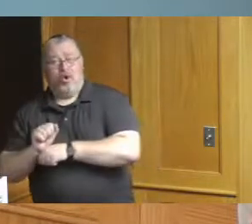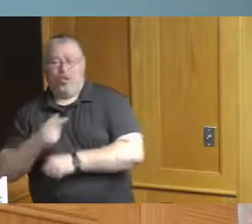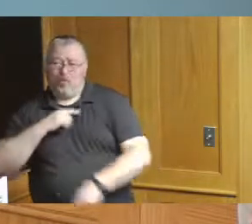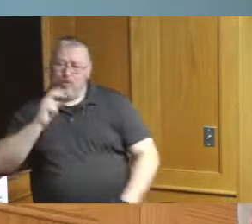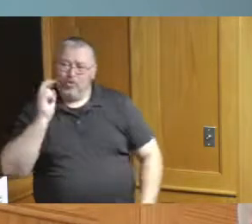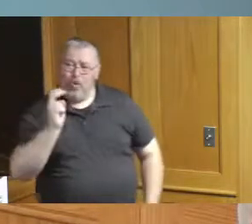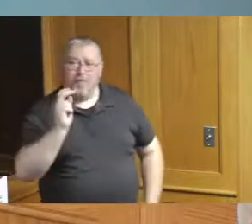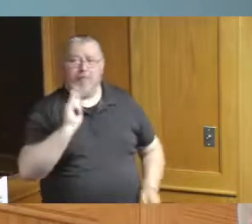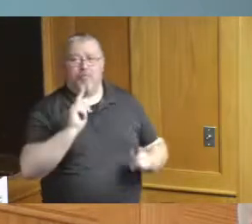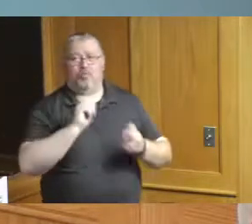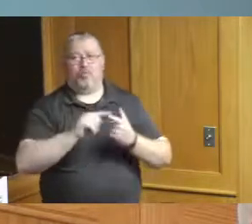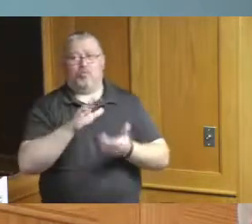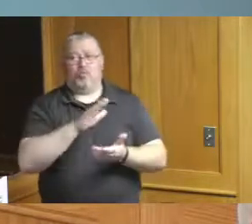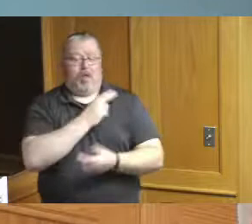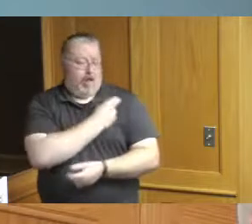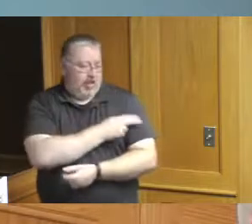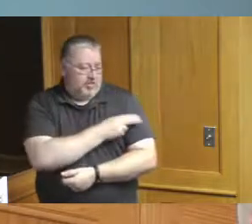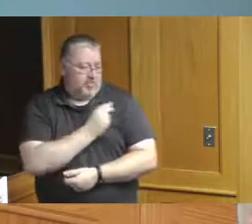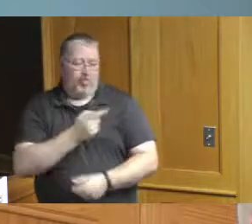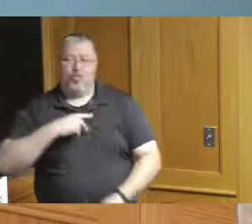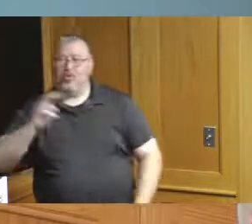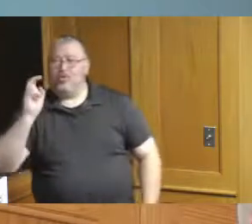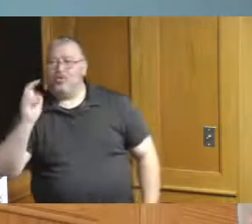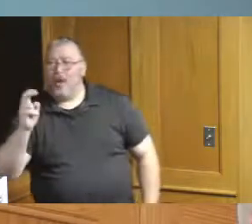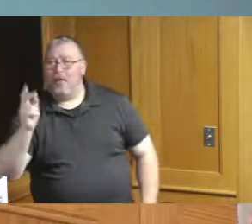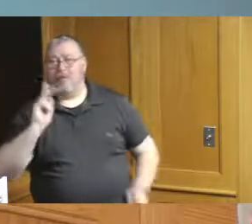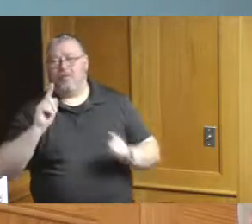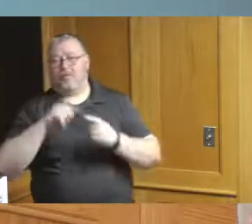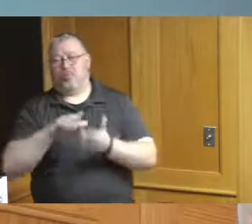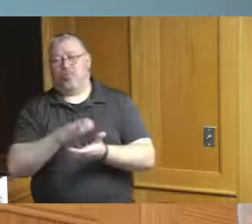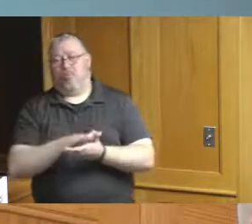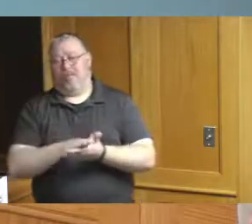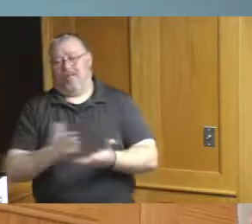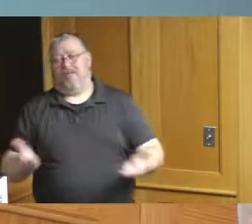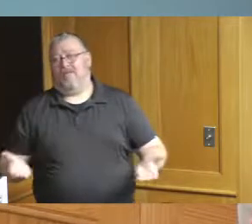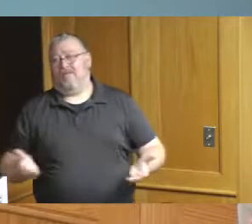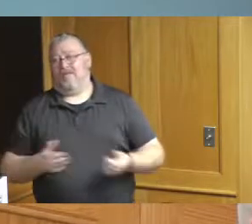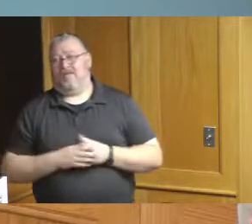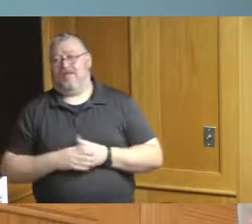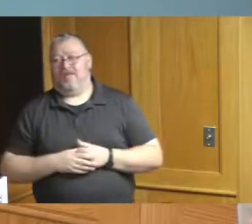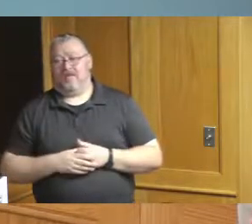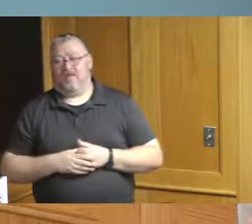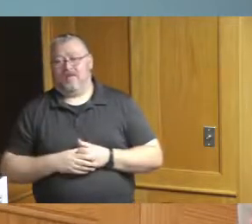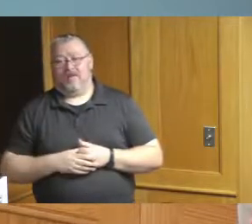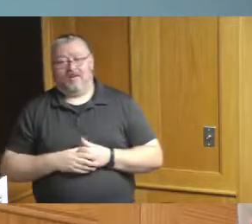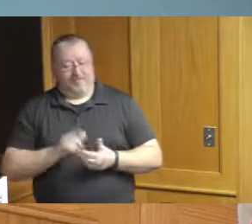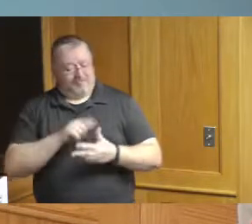people to the hospital we're transporting people to school and those are the things that i just